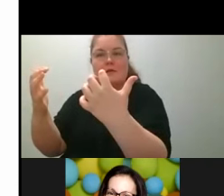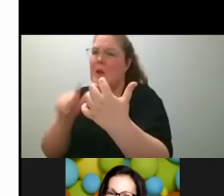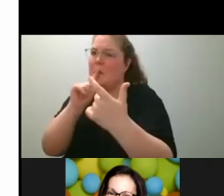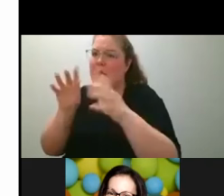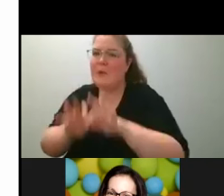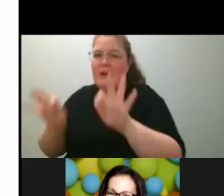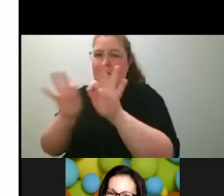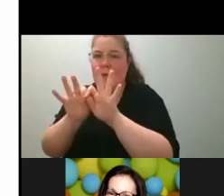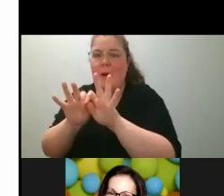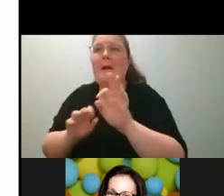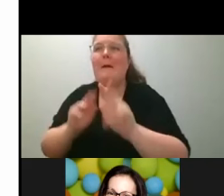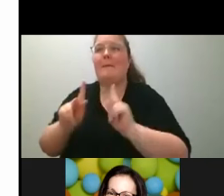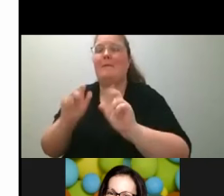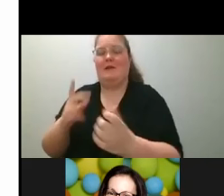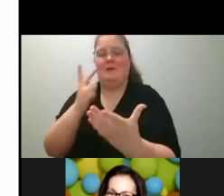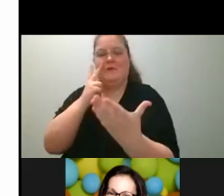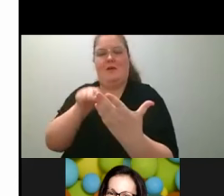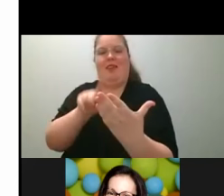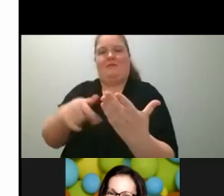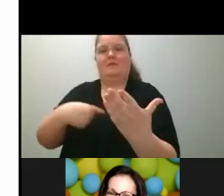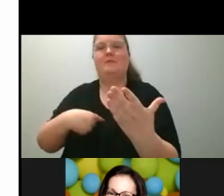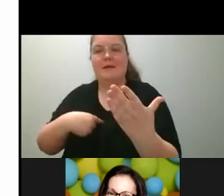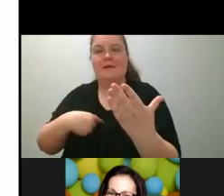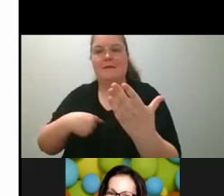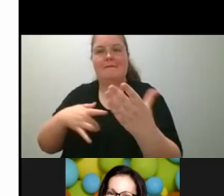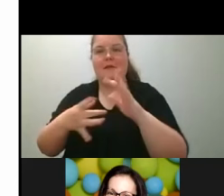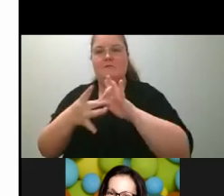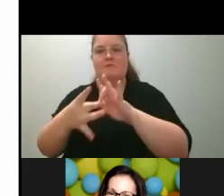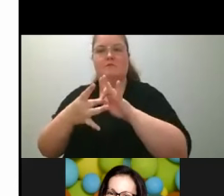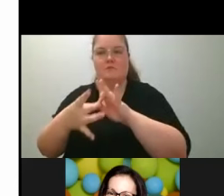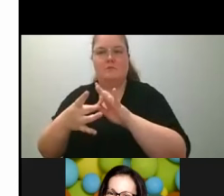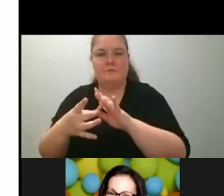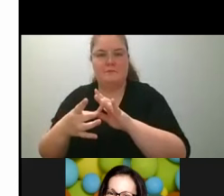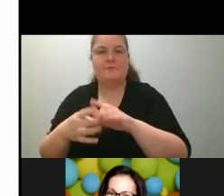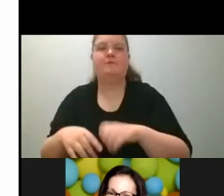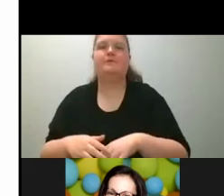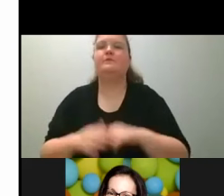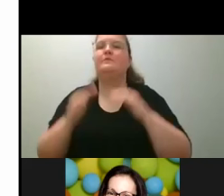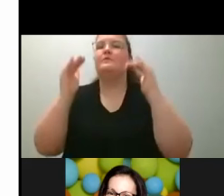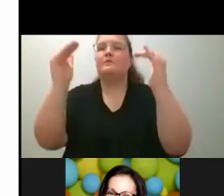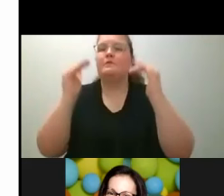People need to see themselves in these documents. Likewise, source and target language.